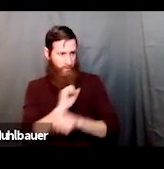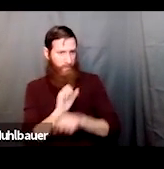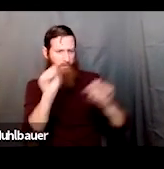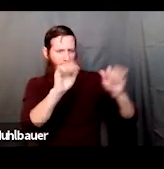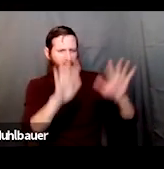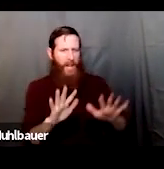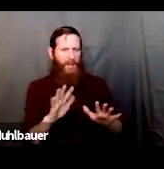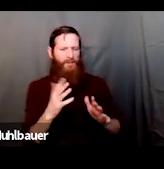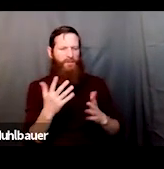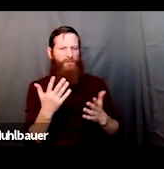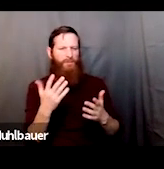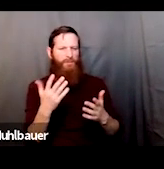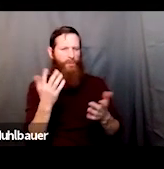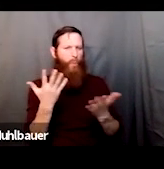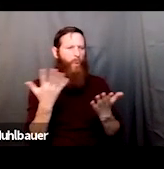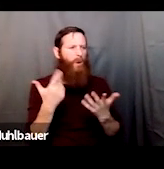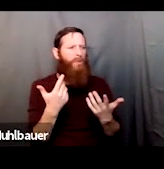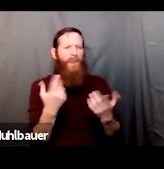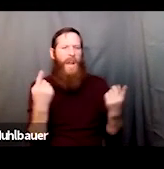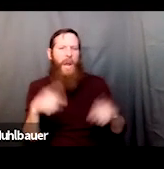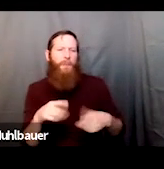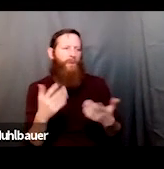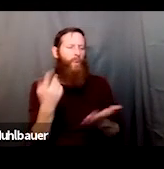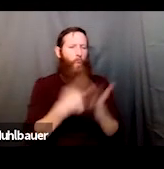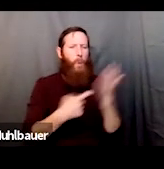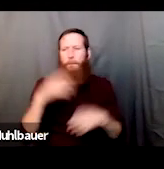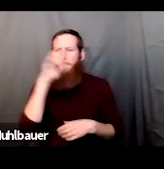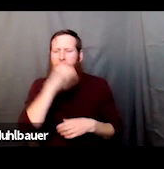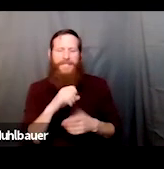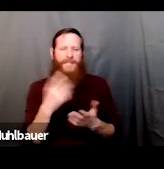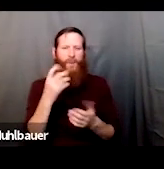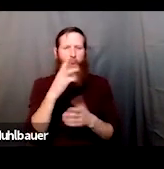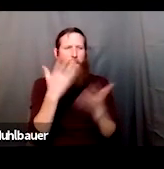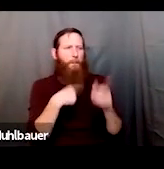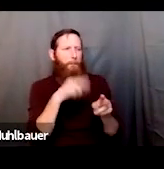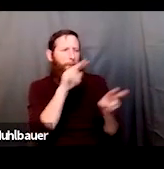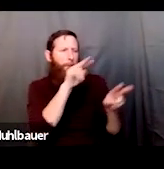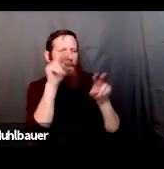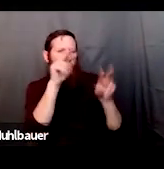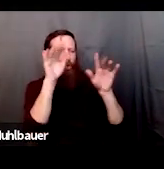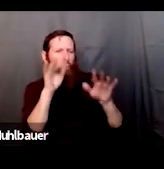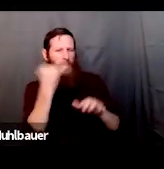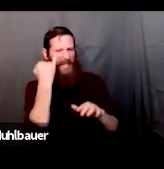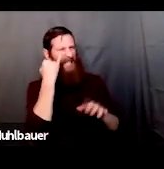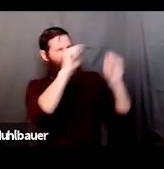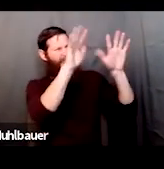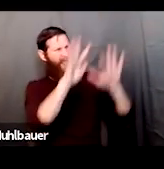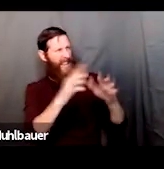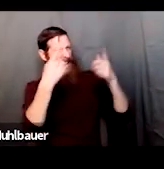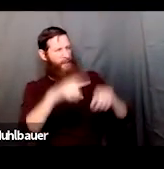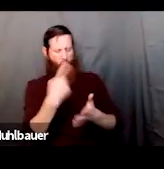If there was something that I was missing or didn't catch that unstable snow what would be the consequences of an avalanche in this spot?